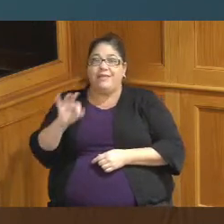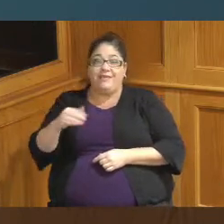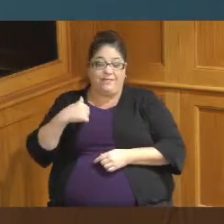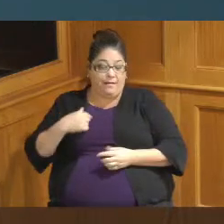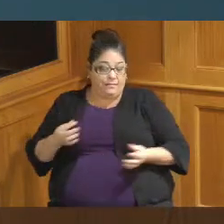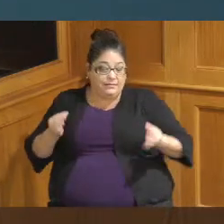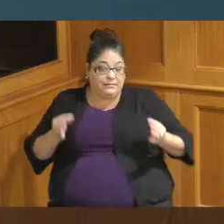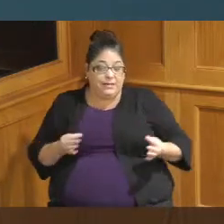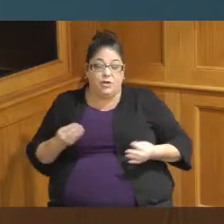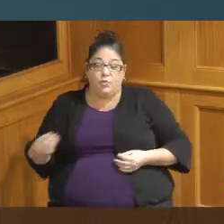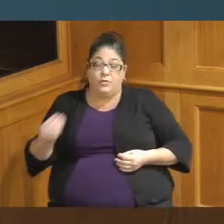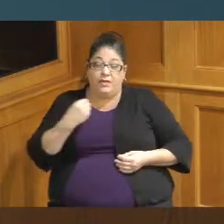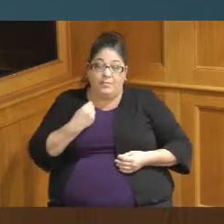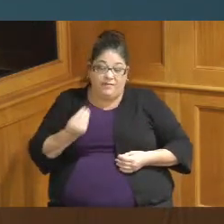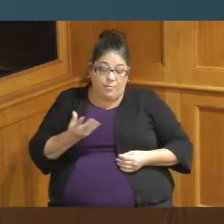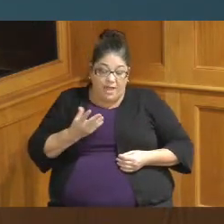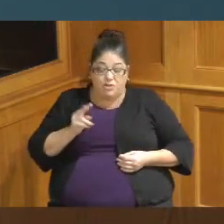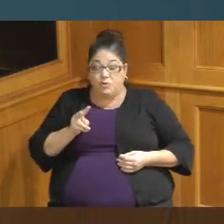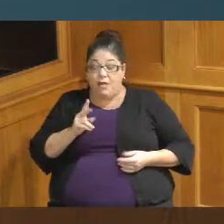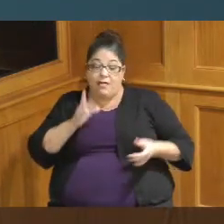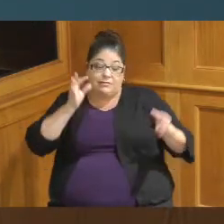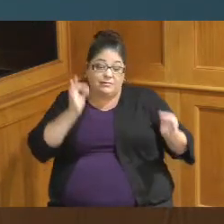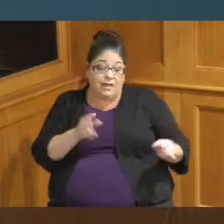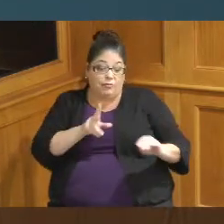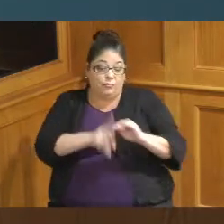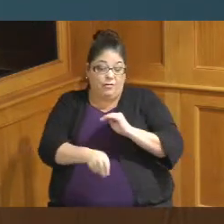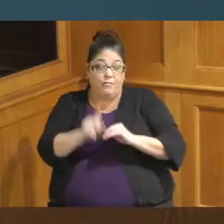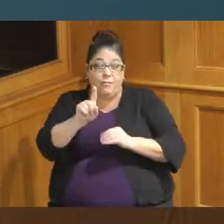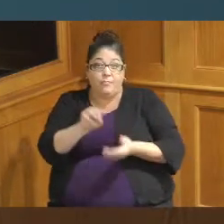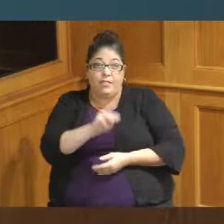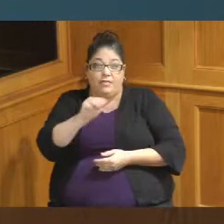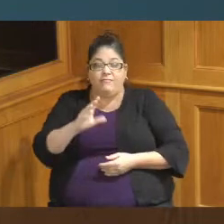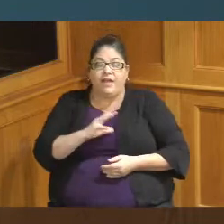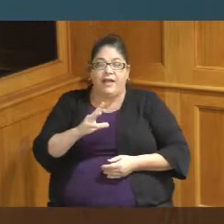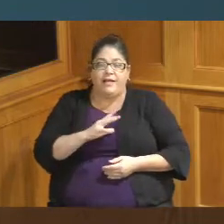you give me information I decide I'mma cut the million that's different I would have never cut